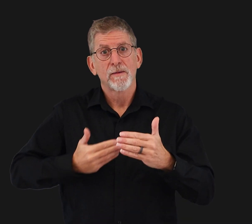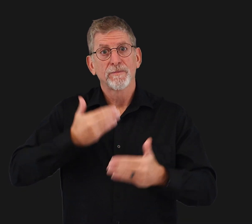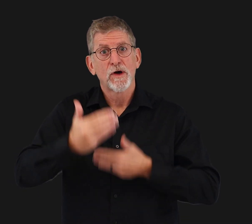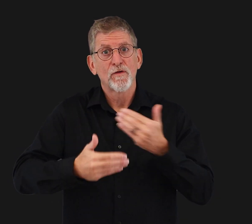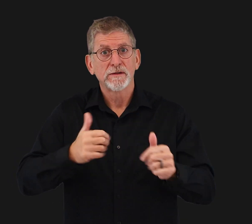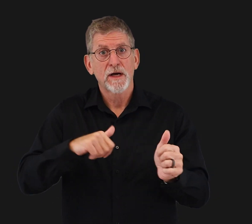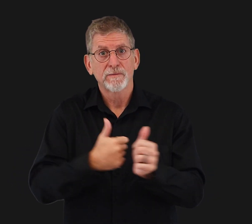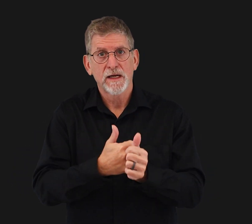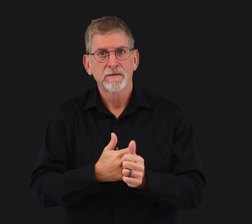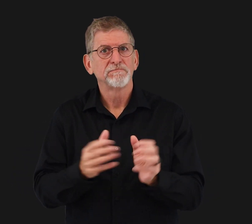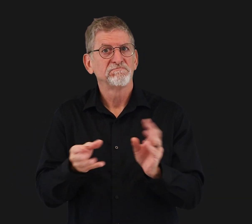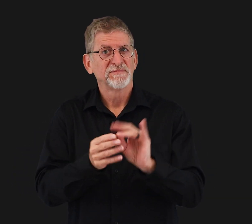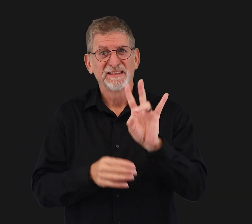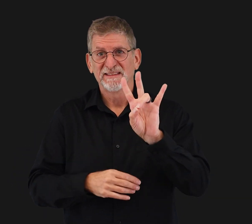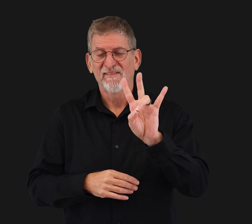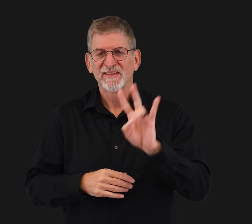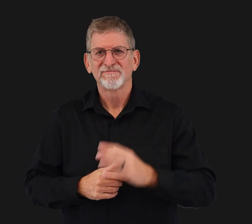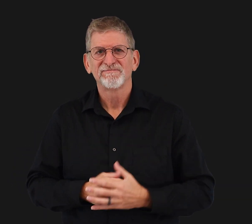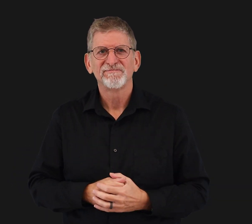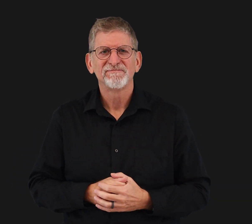Progress update: